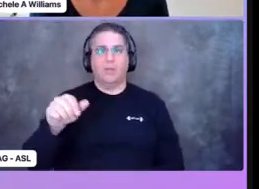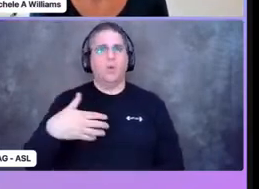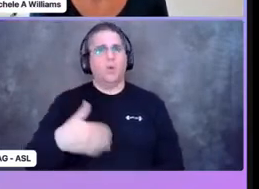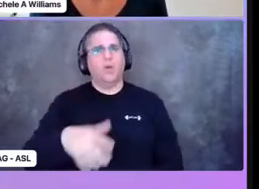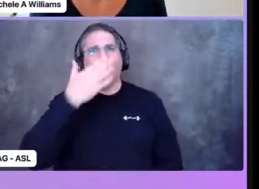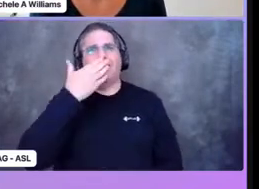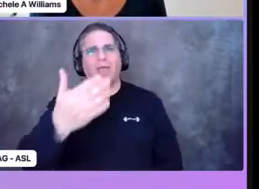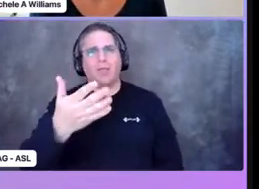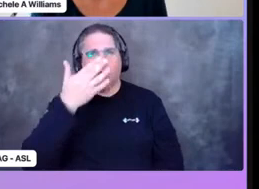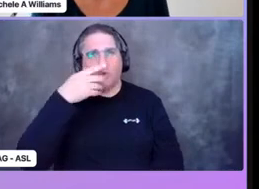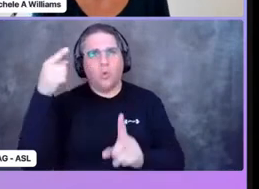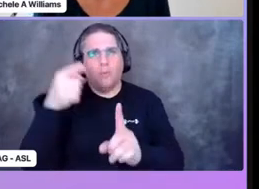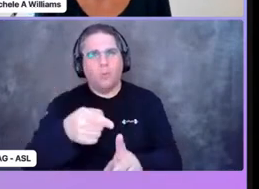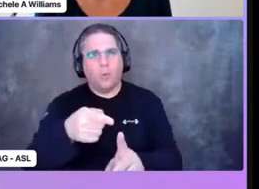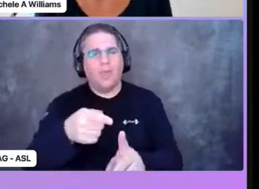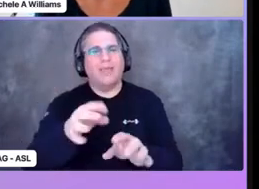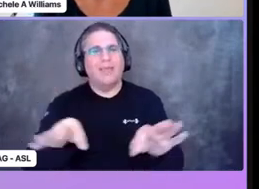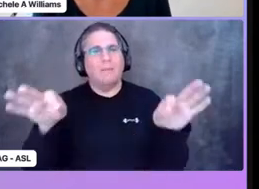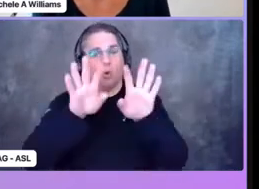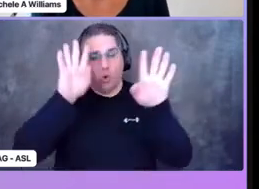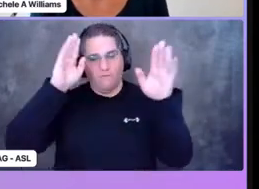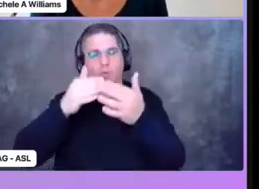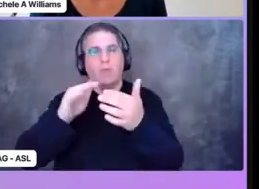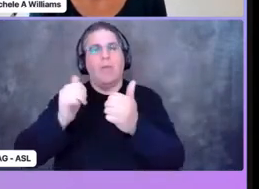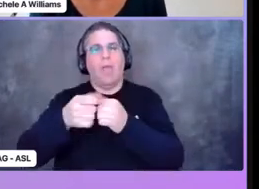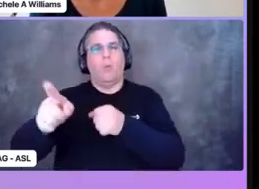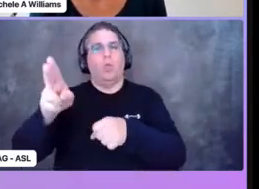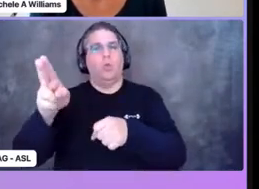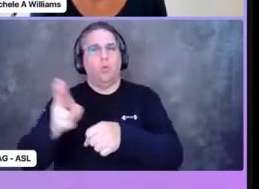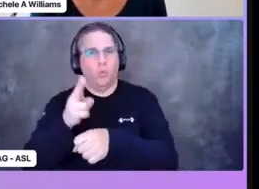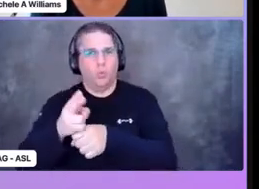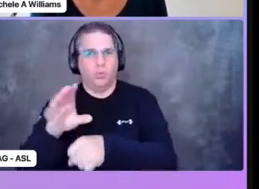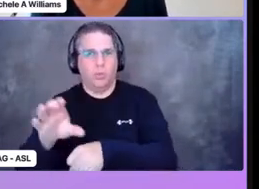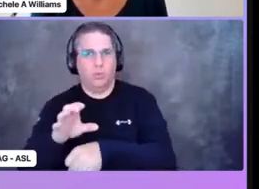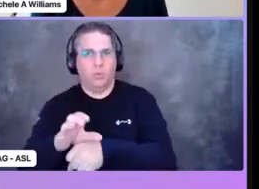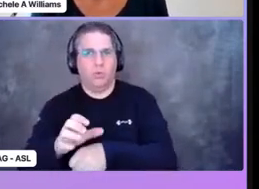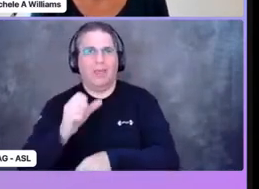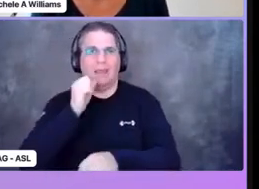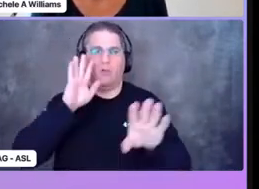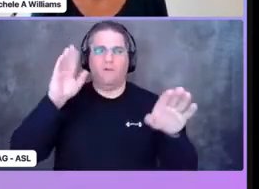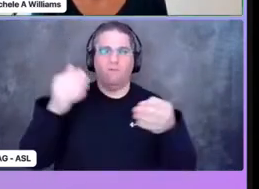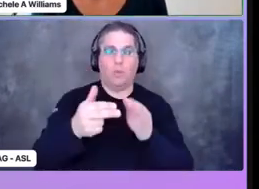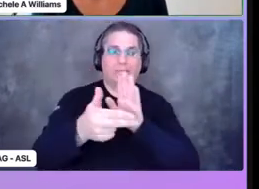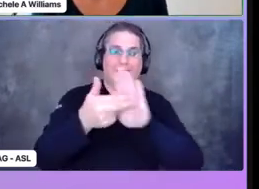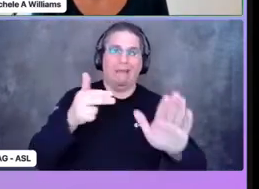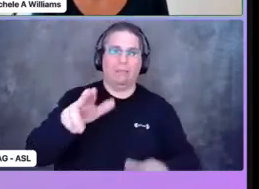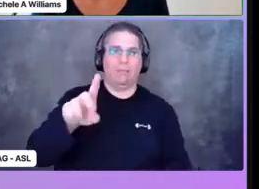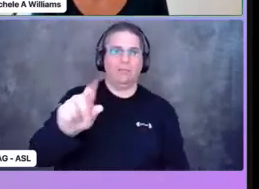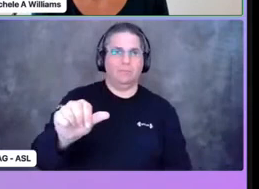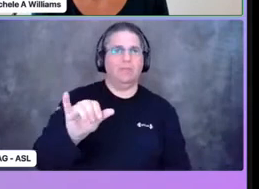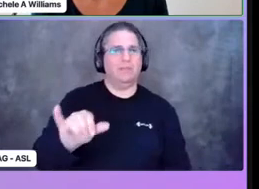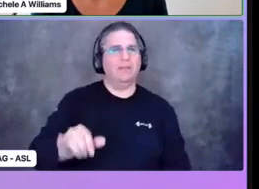little bit more about it too. [>>], thank you I really like the point that you made about focusing on the way that a